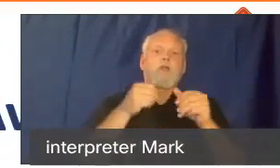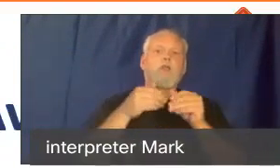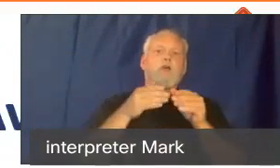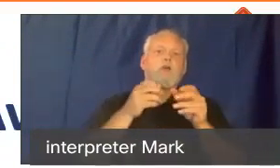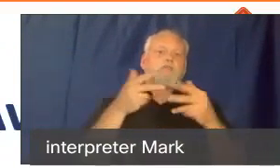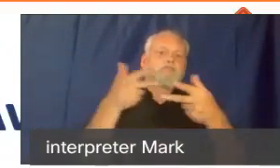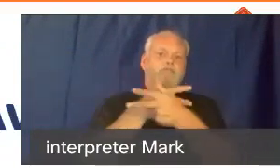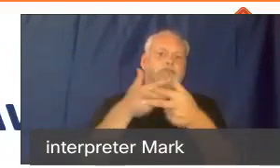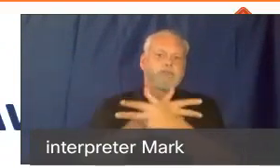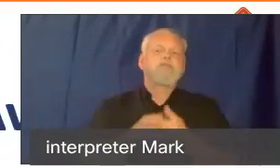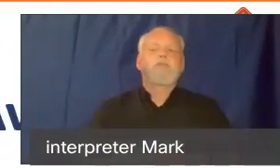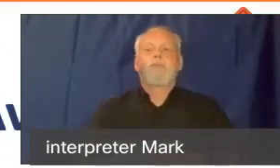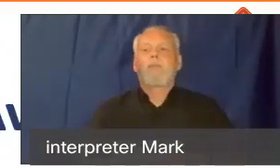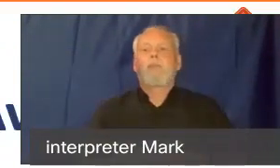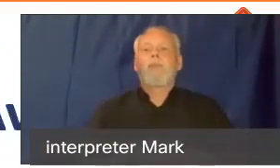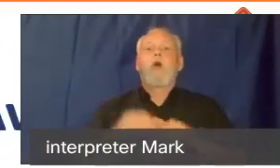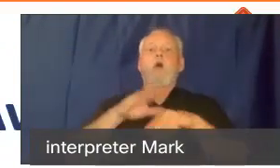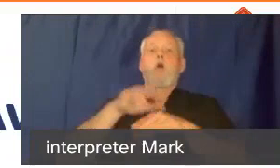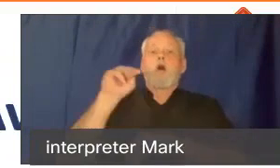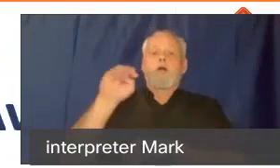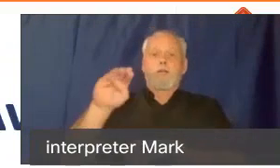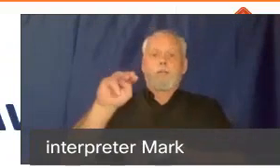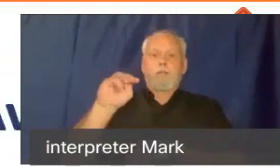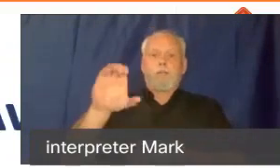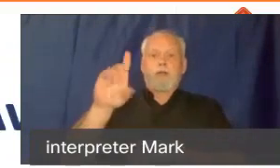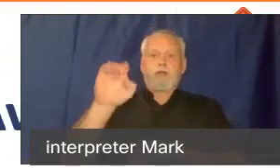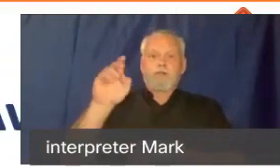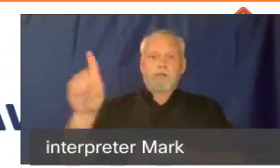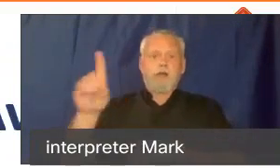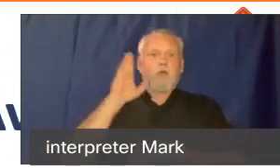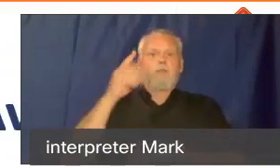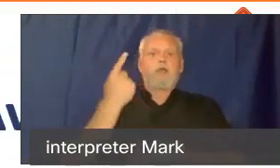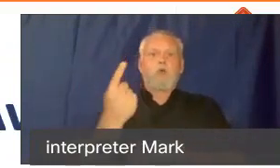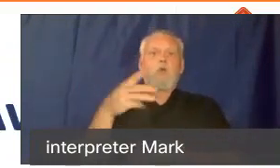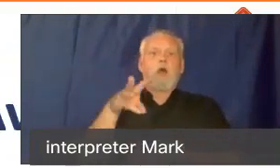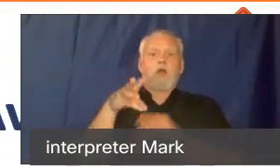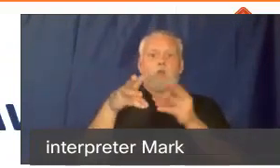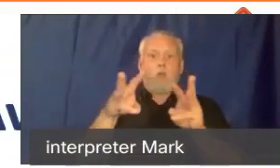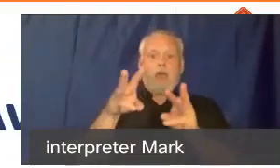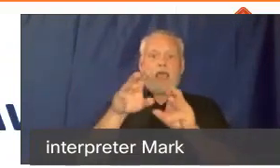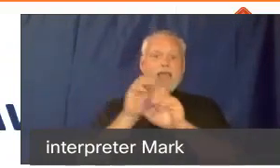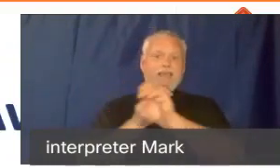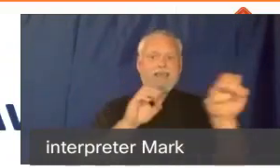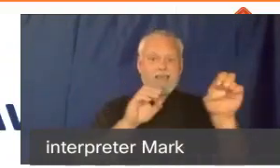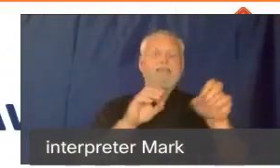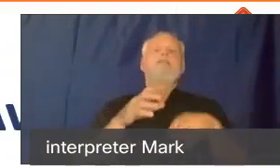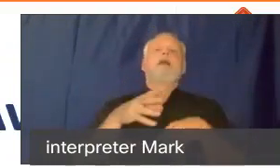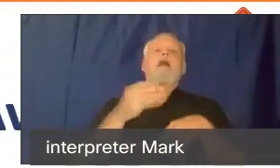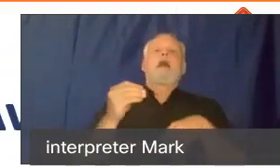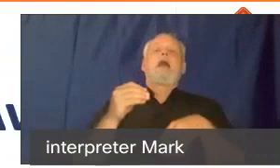Traffic on McDonald place is and we'll continue to be 1 way eastbound. And then cyclists will share the East bound lane with cars.